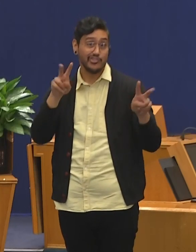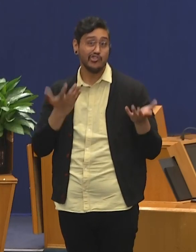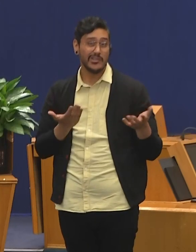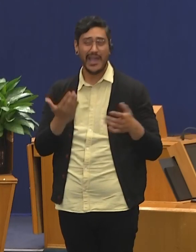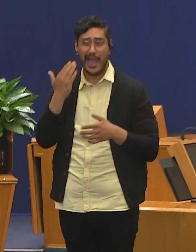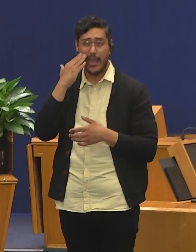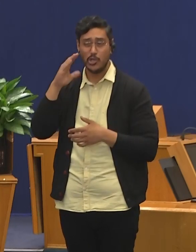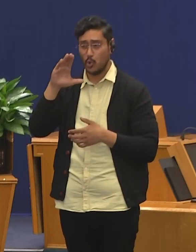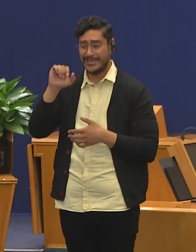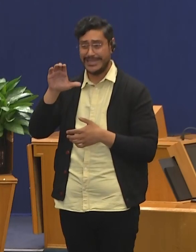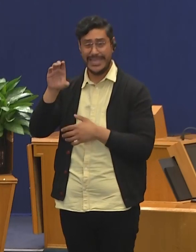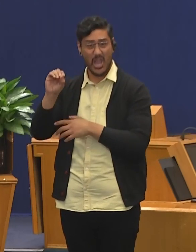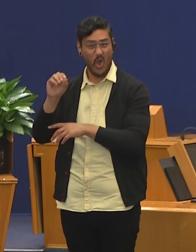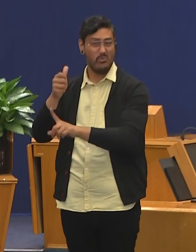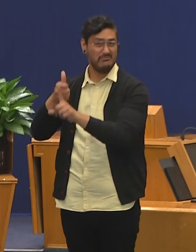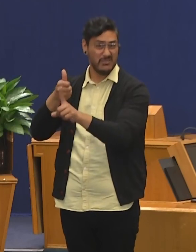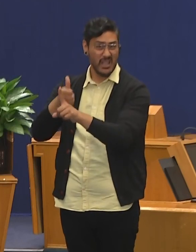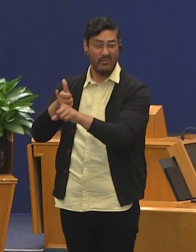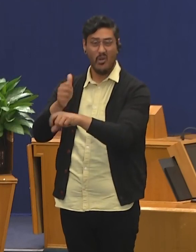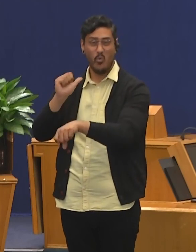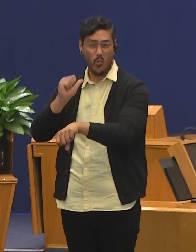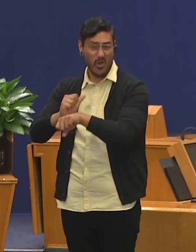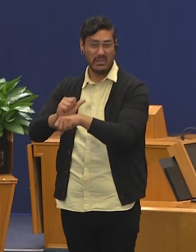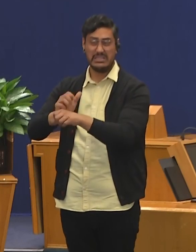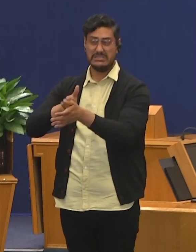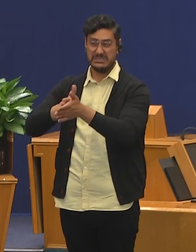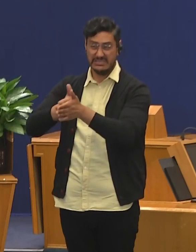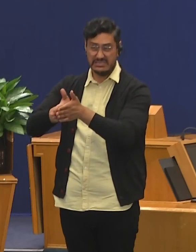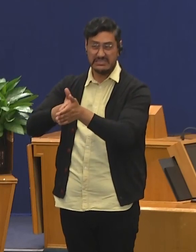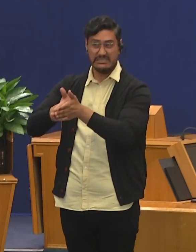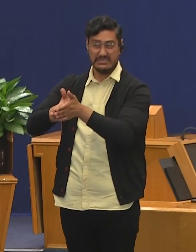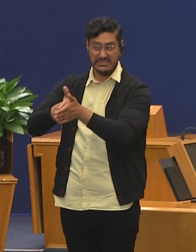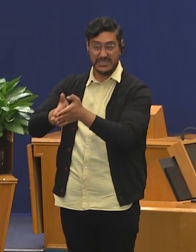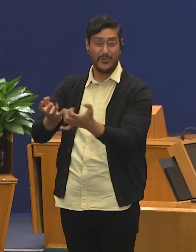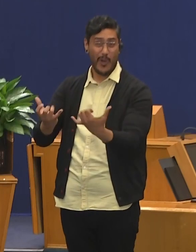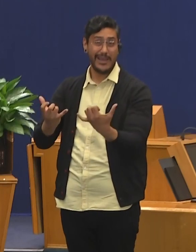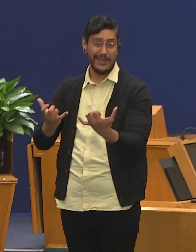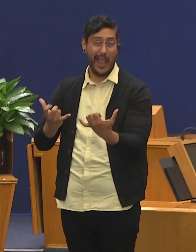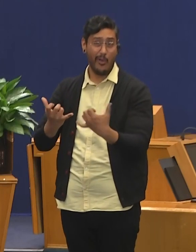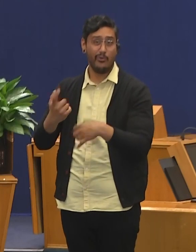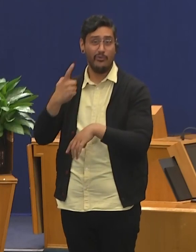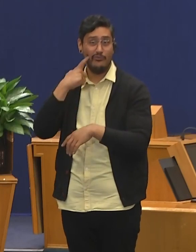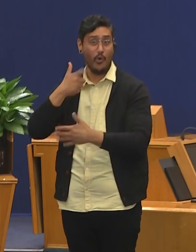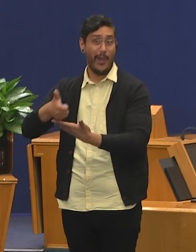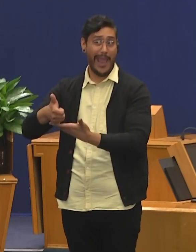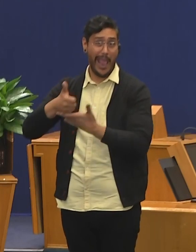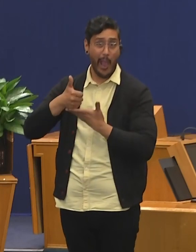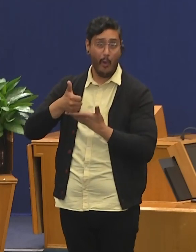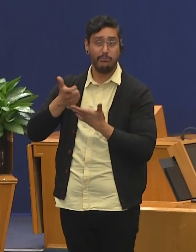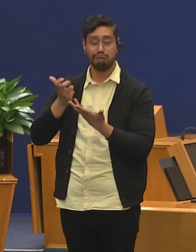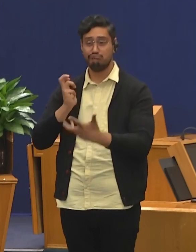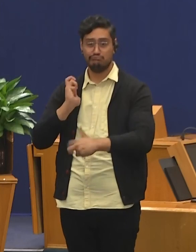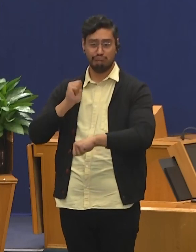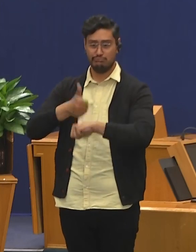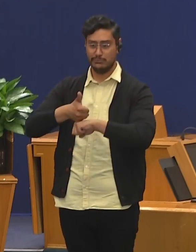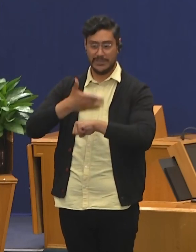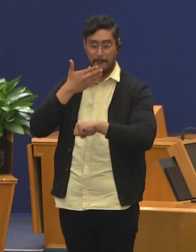OUR PROJECTIONS ARE. I KNOW OUR C.E.O., SACHI HAMAI, IS WORKING VERY, VERY DILIGENTLY